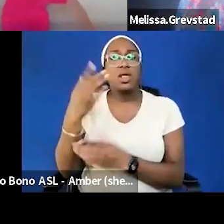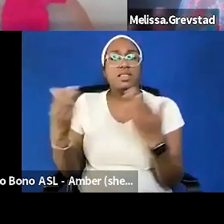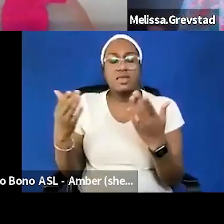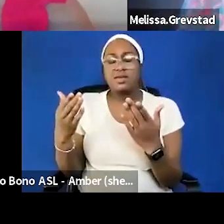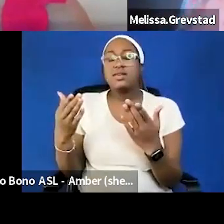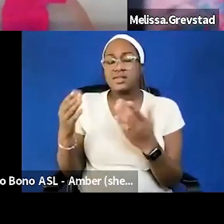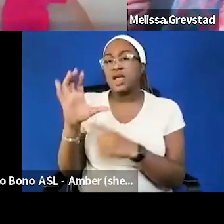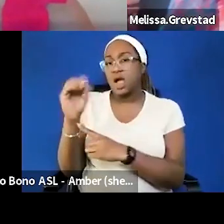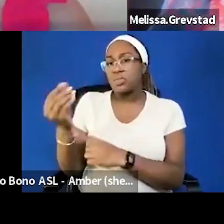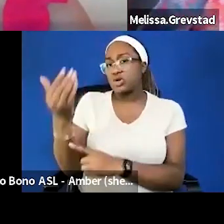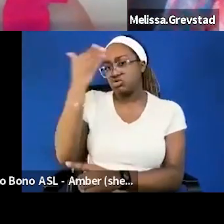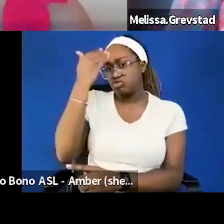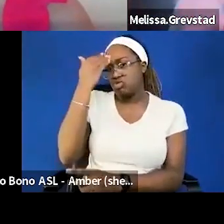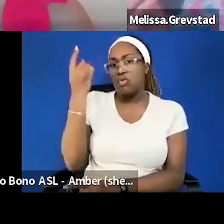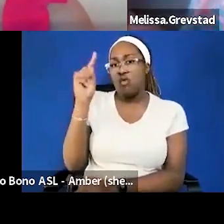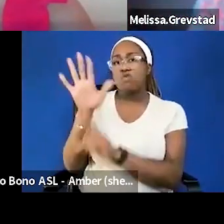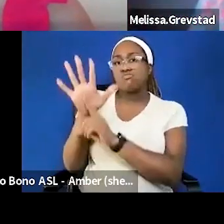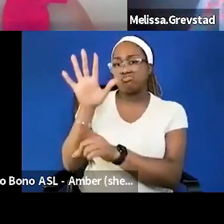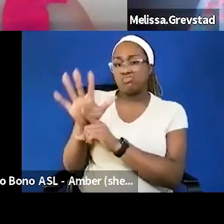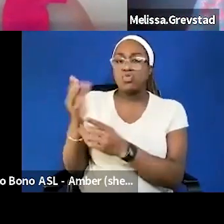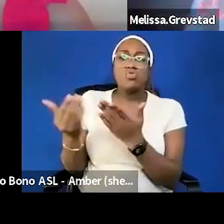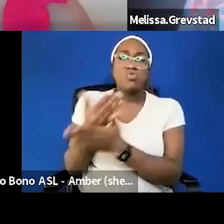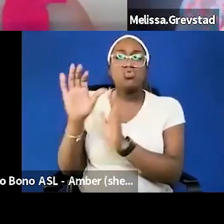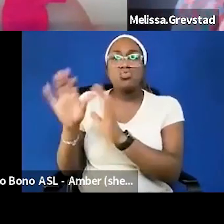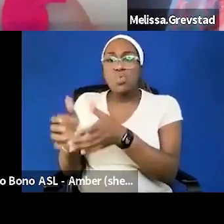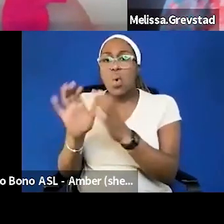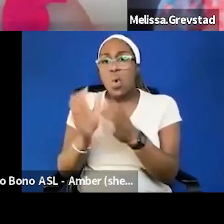It's one of the things that when we have new cohorts of of new talent